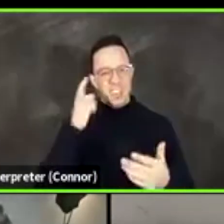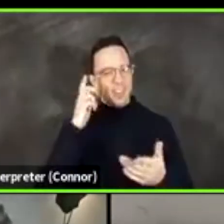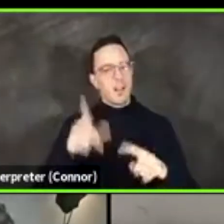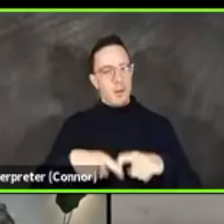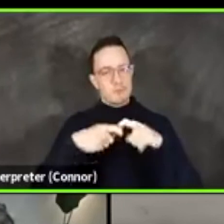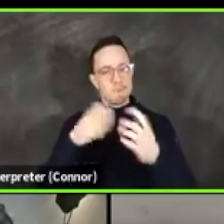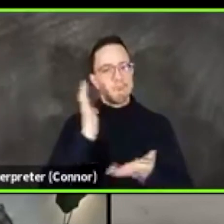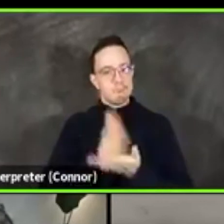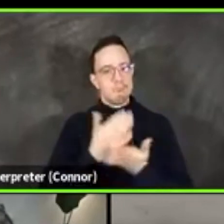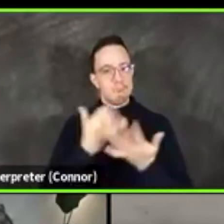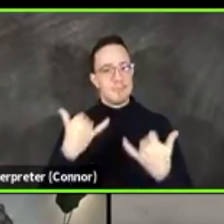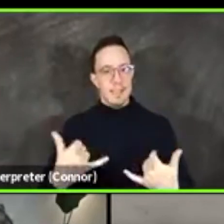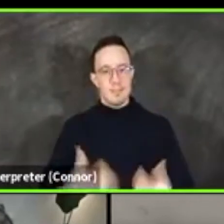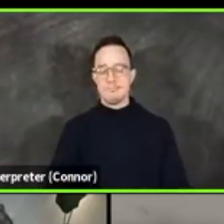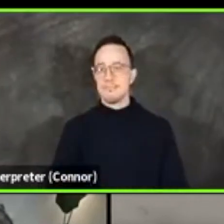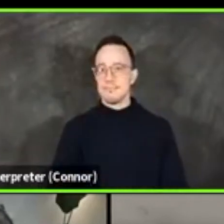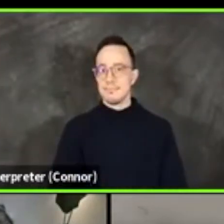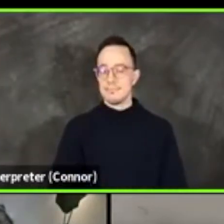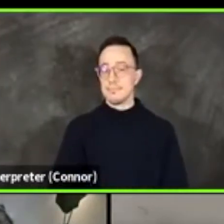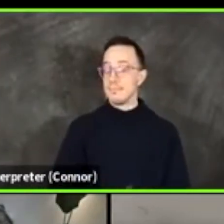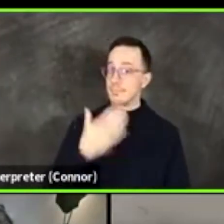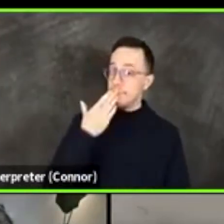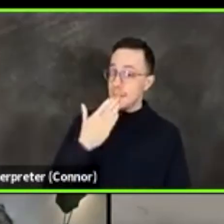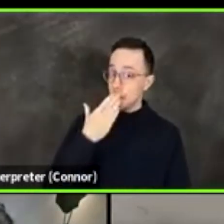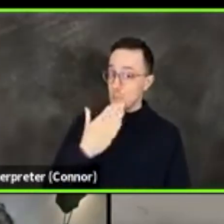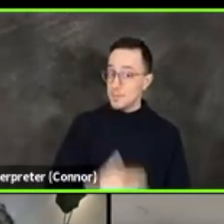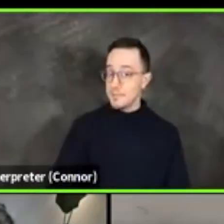THANK YOU, ALEJANDRA, AND I THINK, THAT THE --